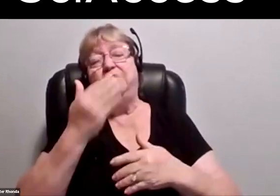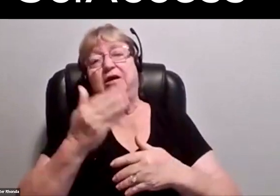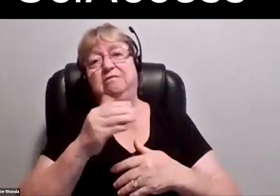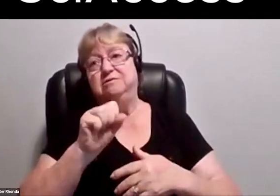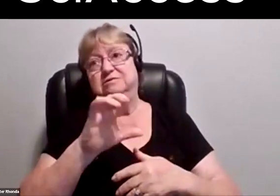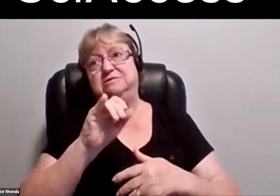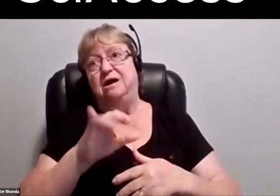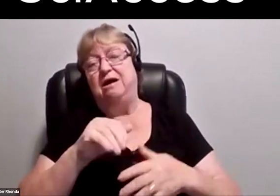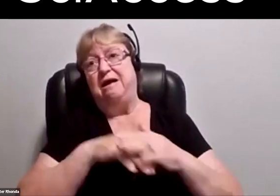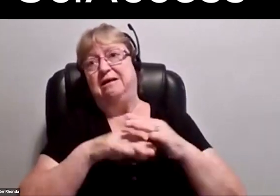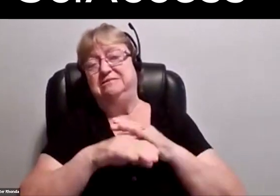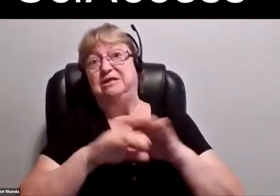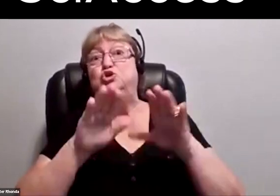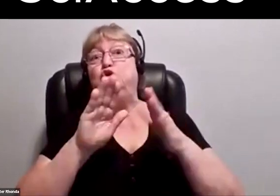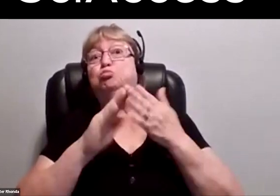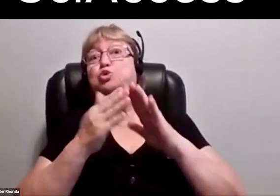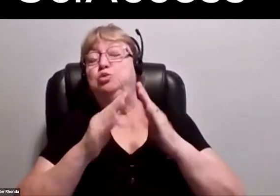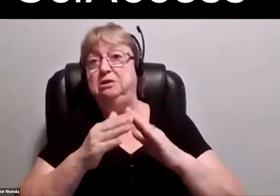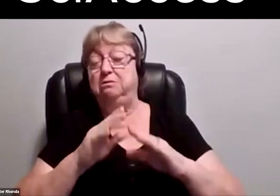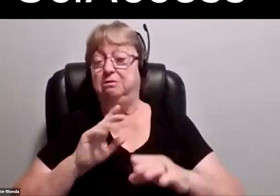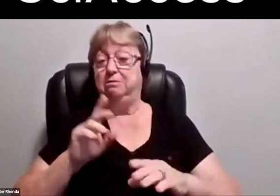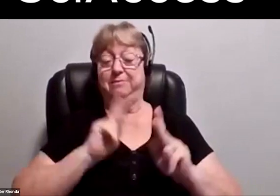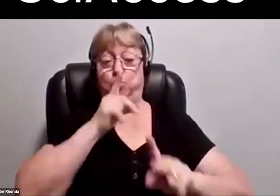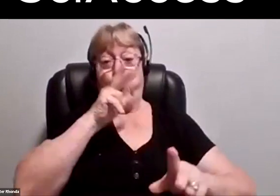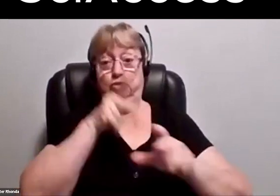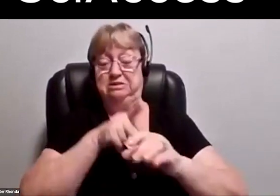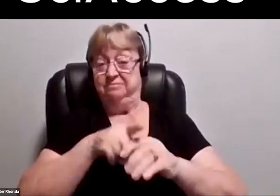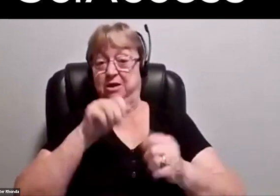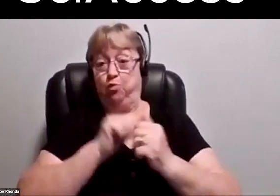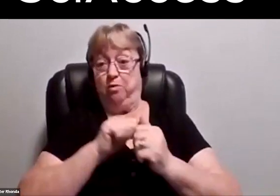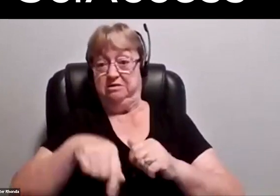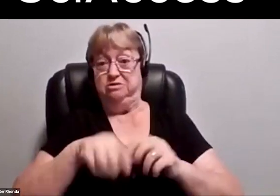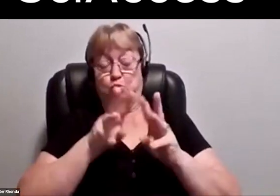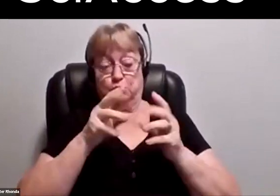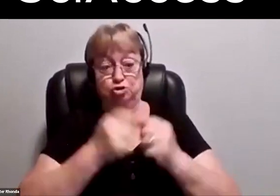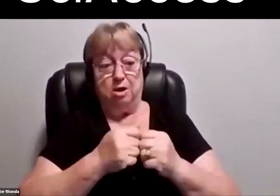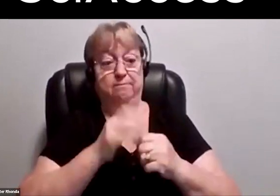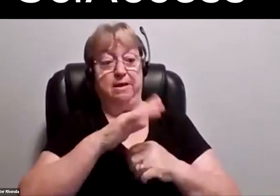That's the participants in this workshop, the participants in our ongoing working groups,